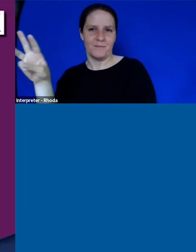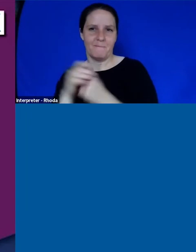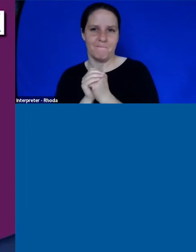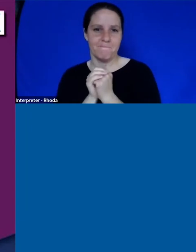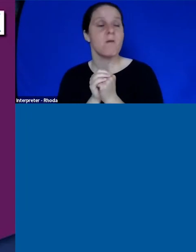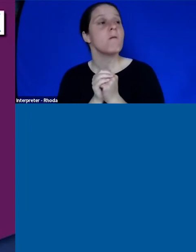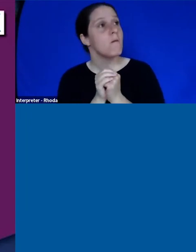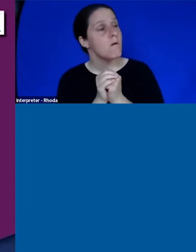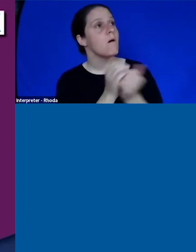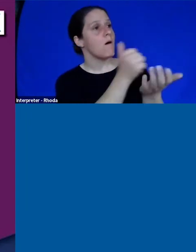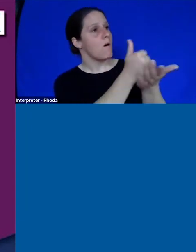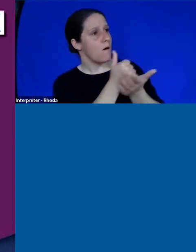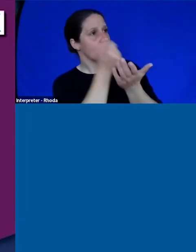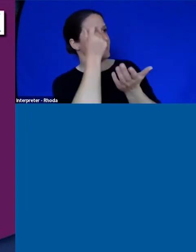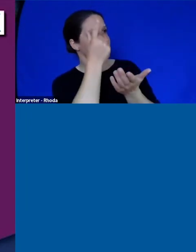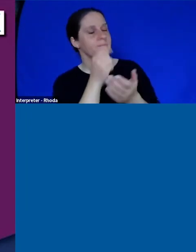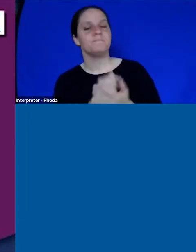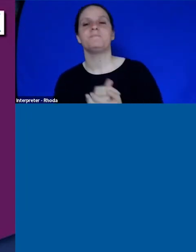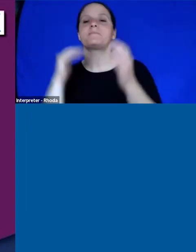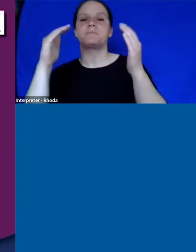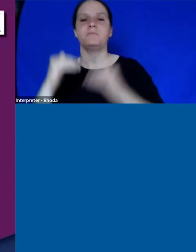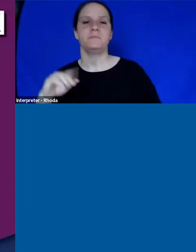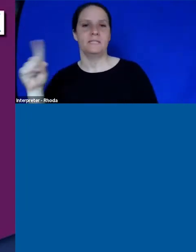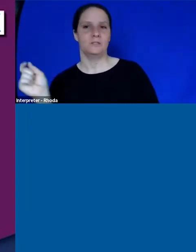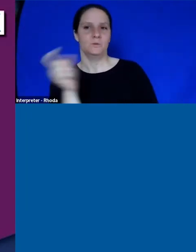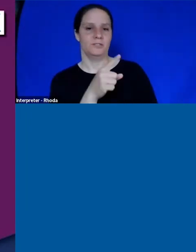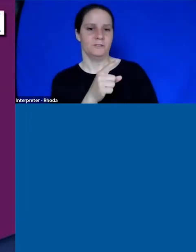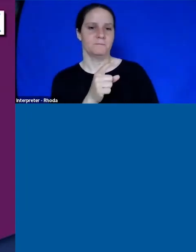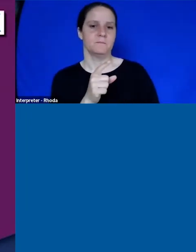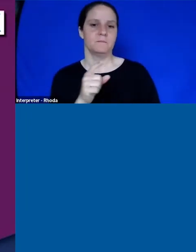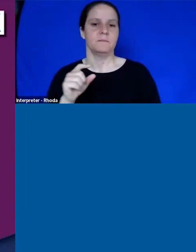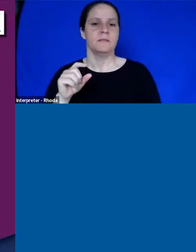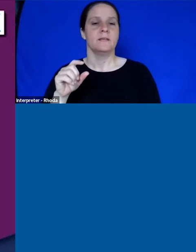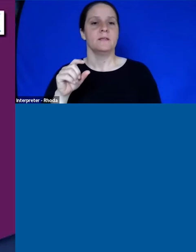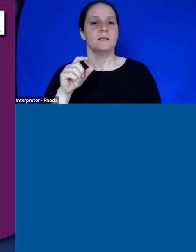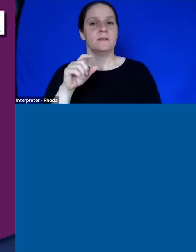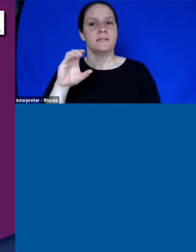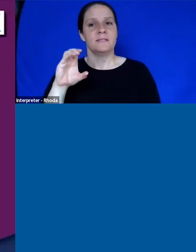Next, we have a question from Cynthia. Is there a particular screen reader that you recommend?